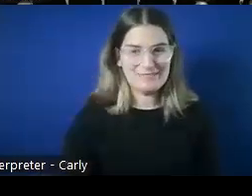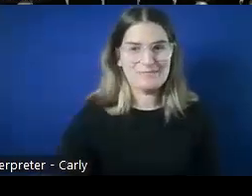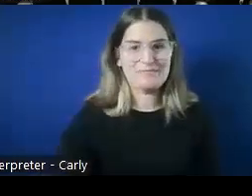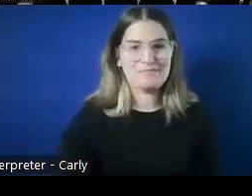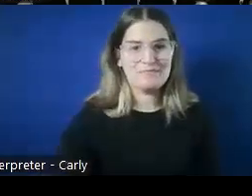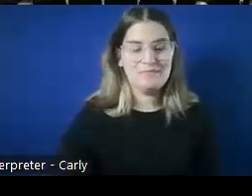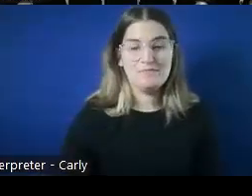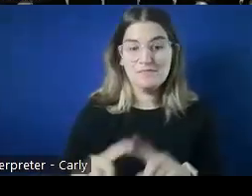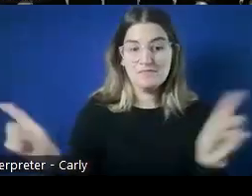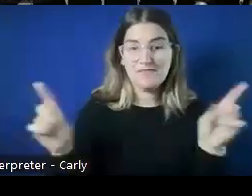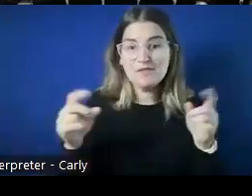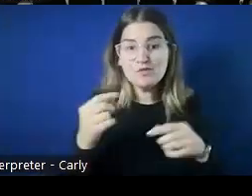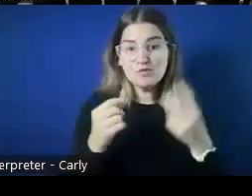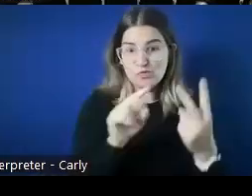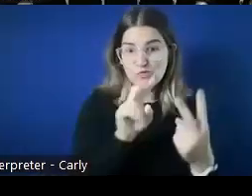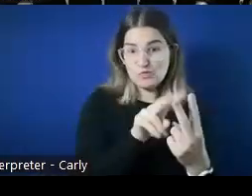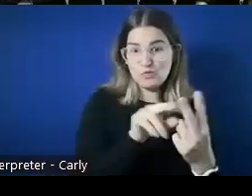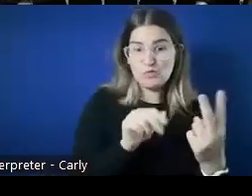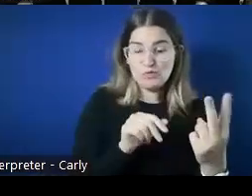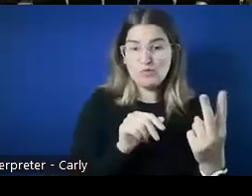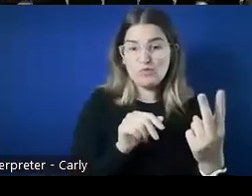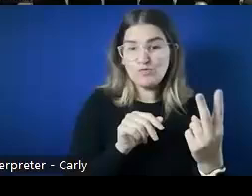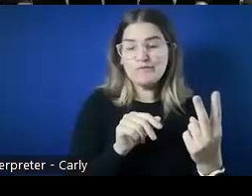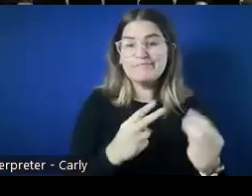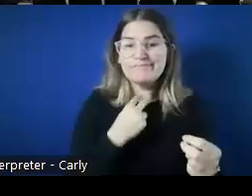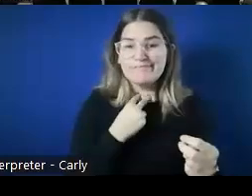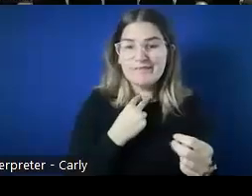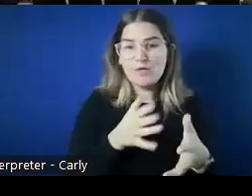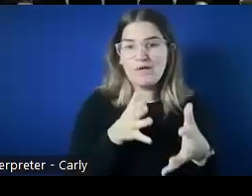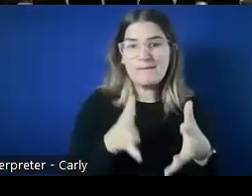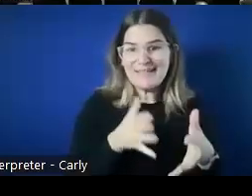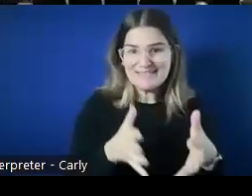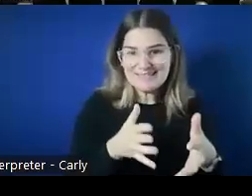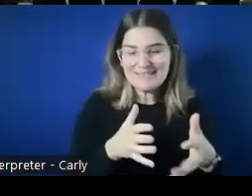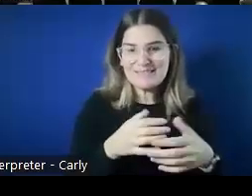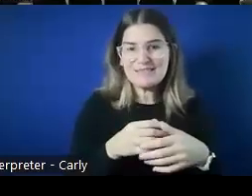were all two of them are uh what we might call stuck or abandoned because uh topic for future